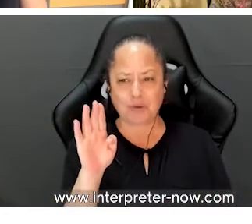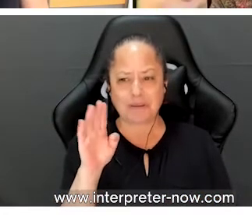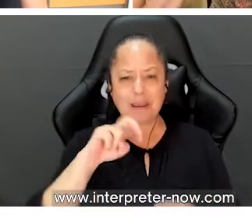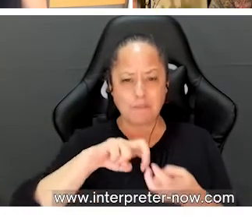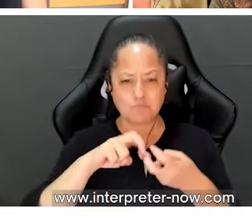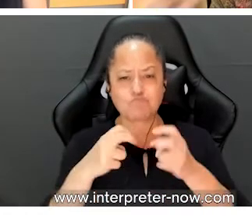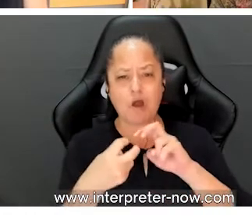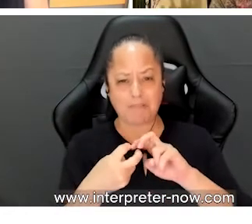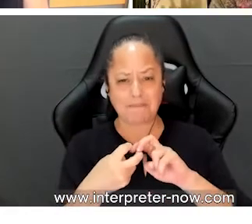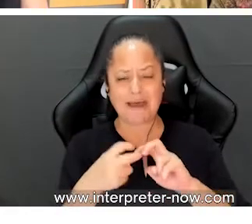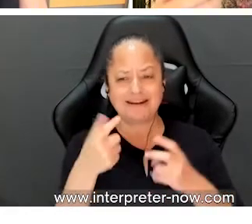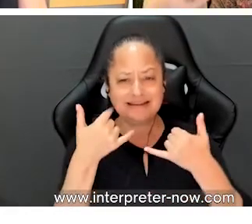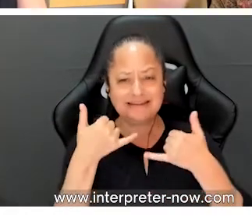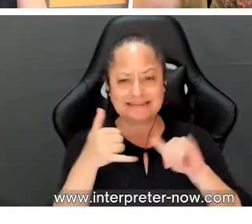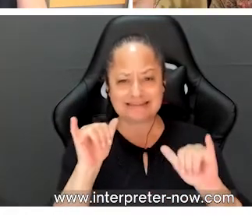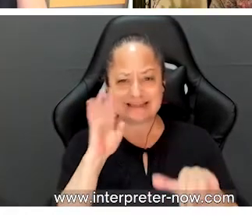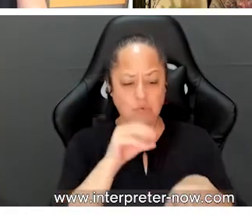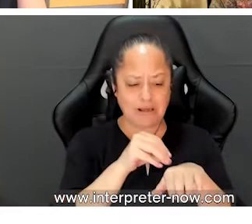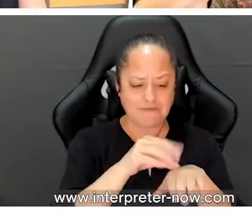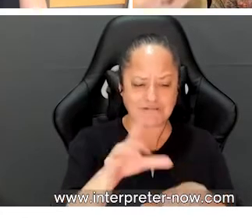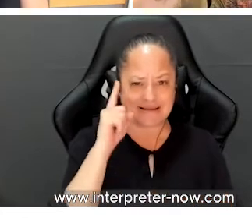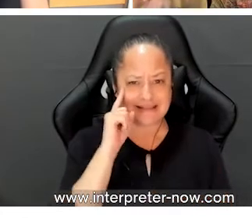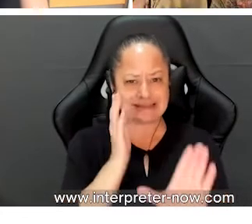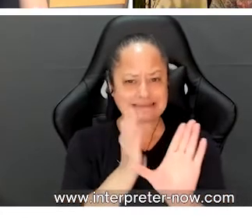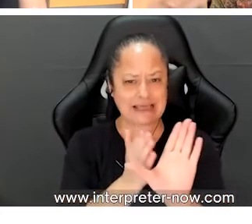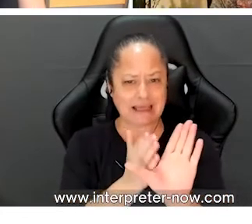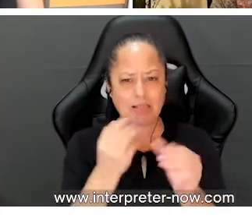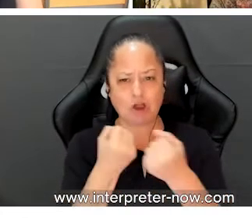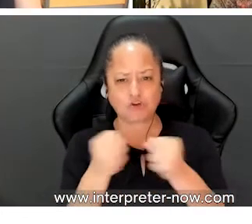going to affect the psychological safety, and the productivity and the morale and all